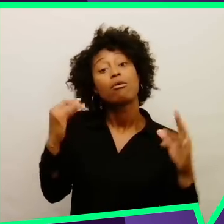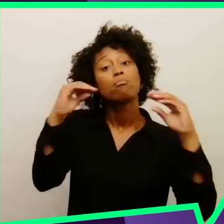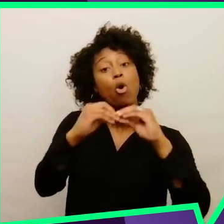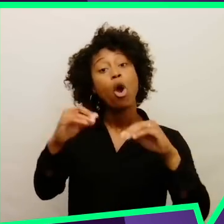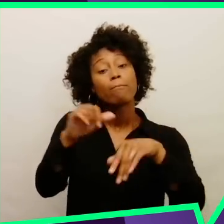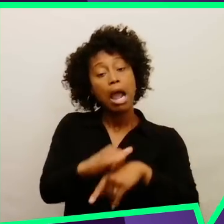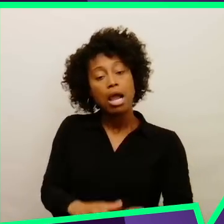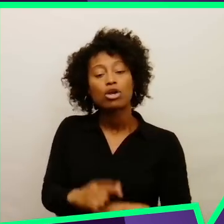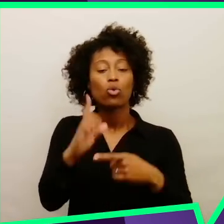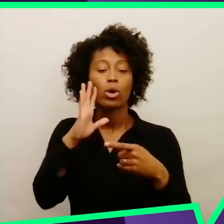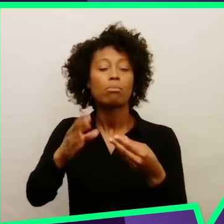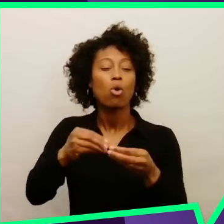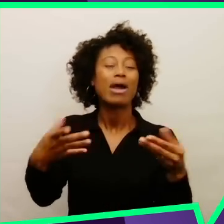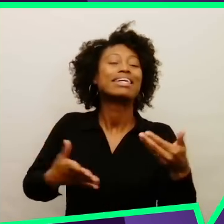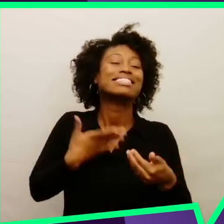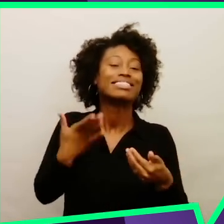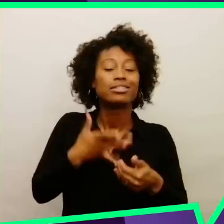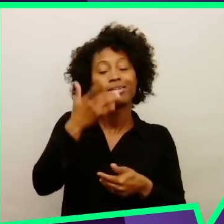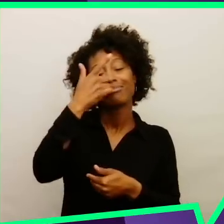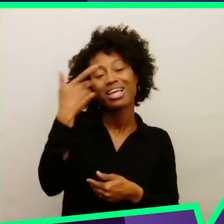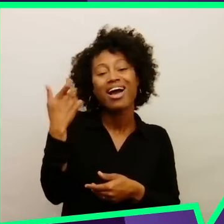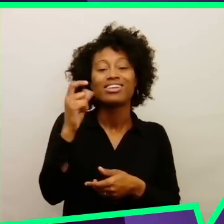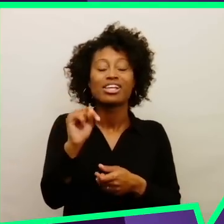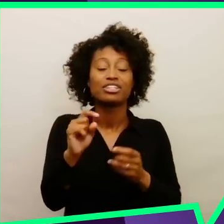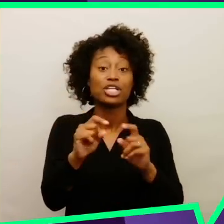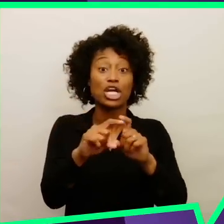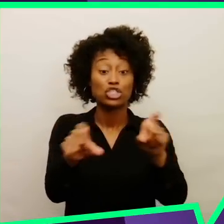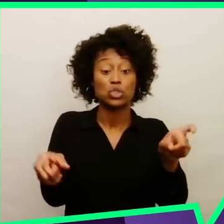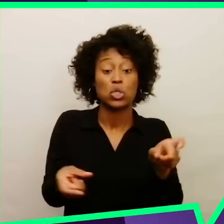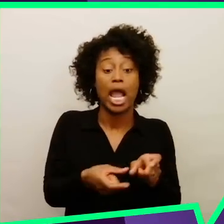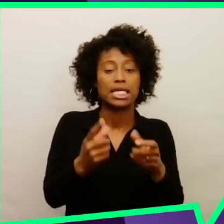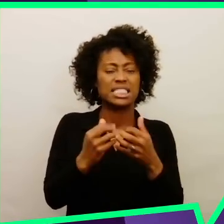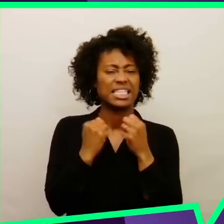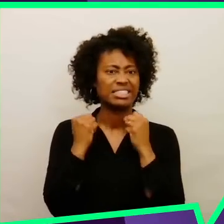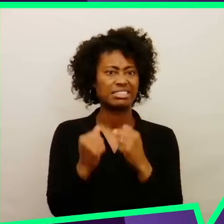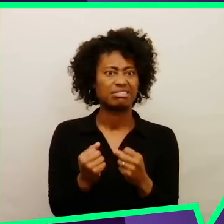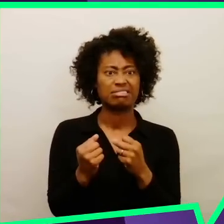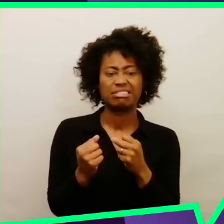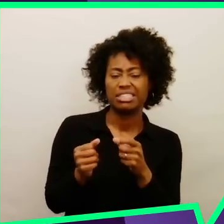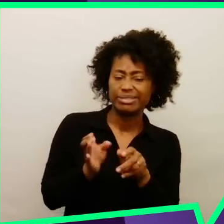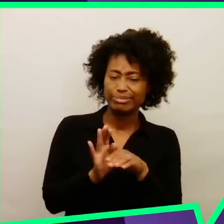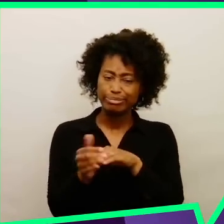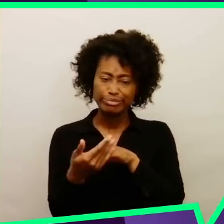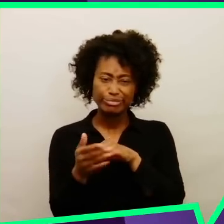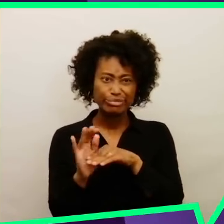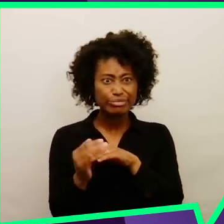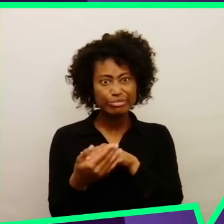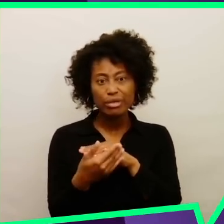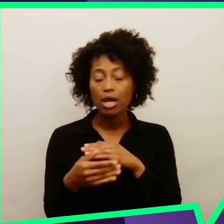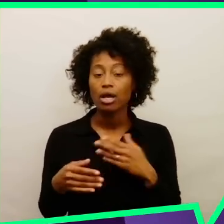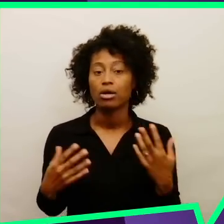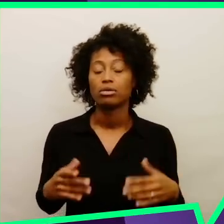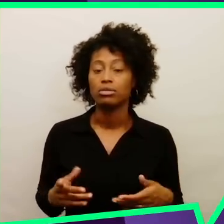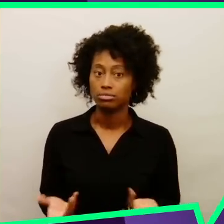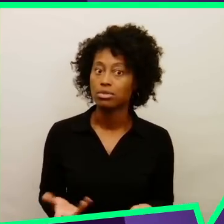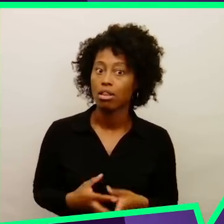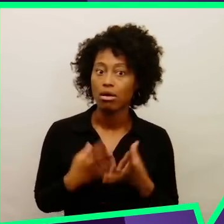because the track is so tight with a lot of tight turns. Yep, absolutely. OK.